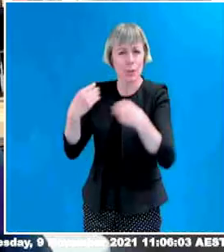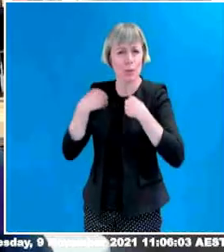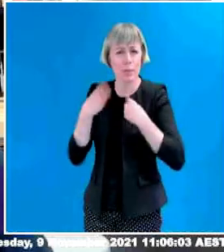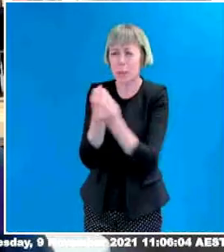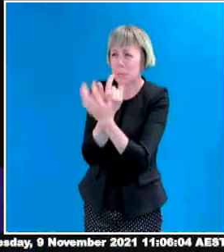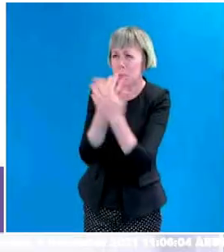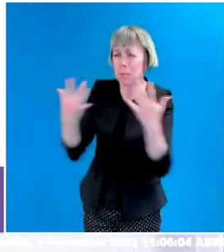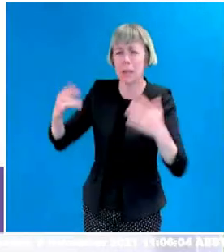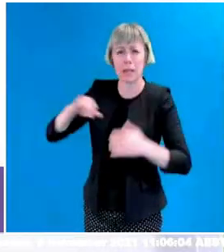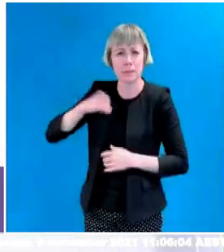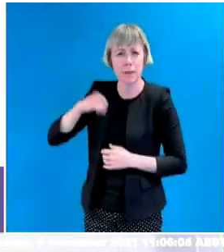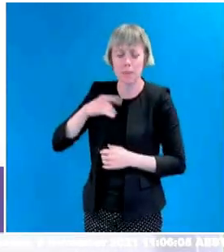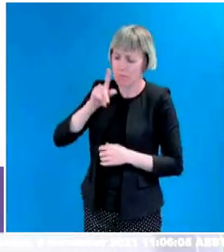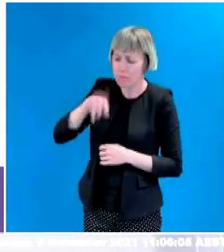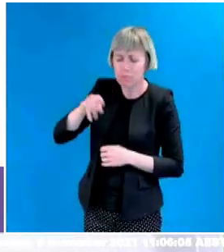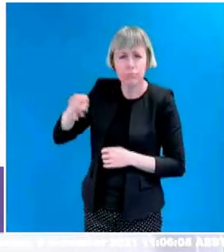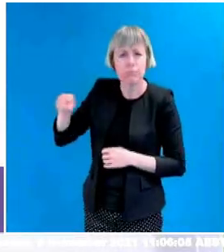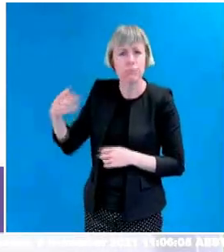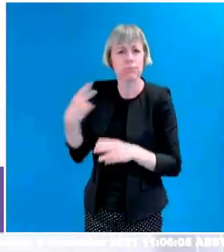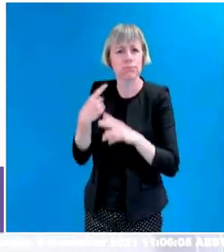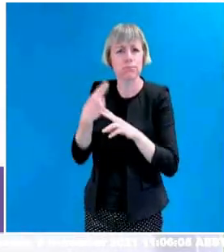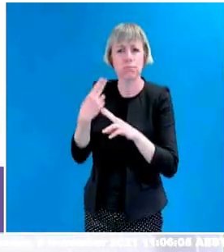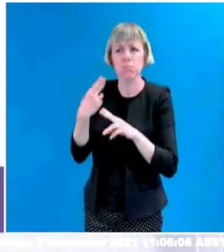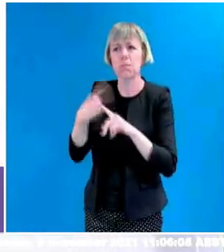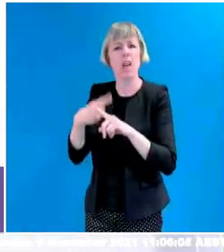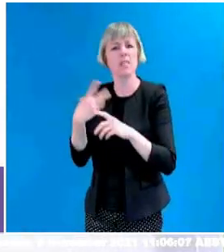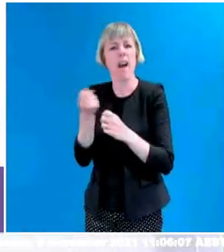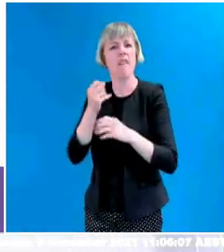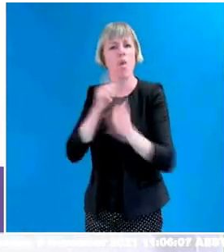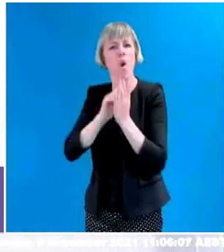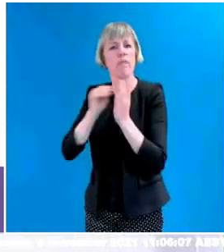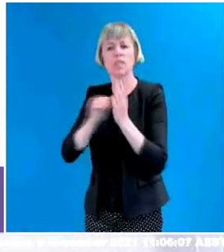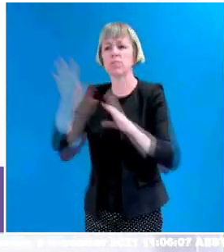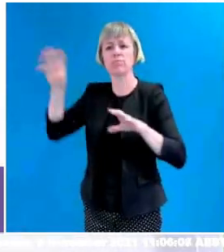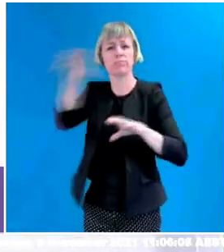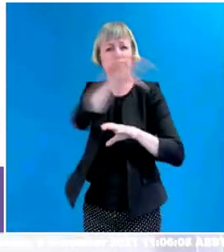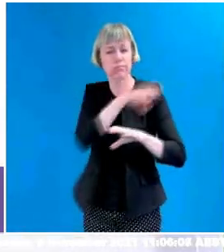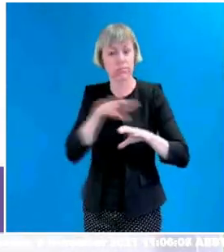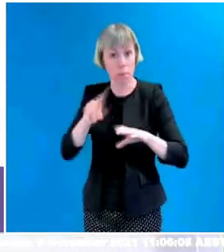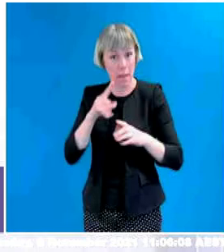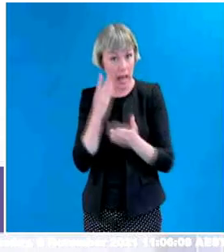Yes, we have seen that very small companies --- and the way it is